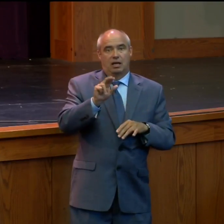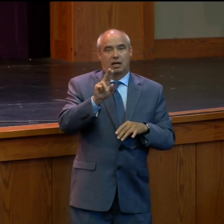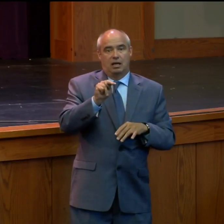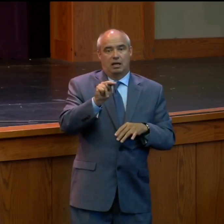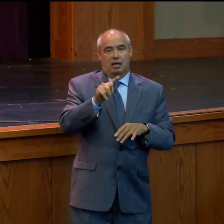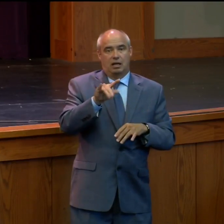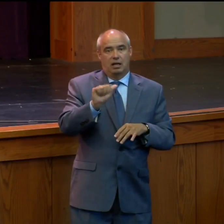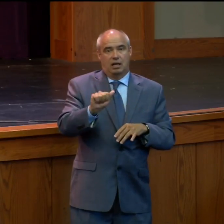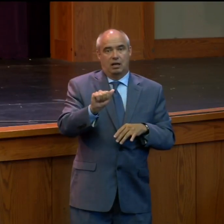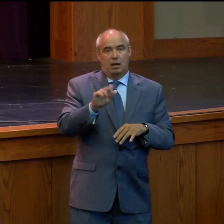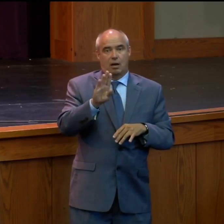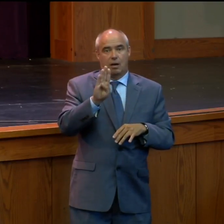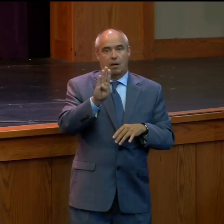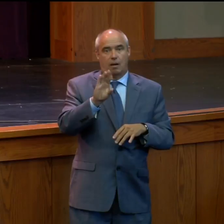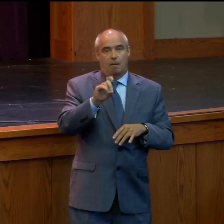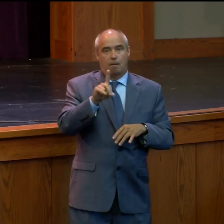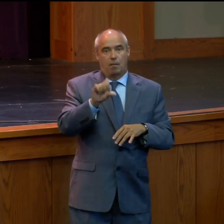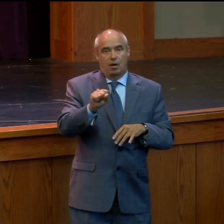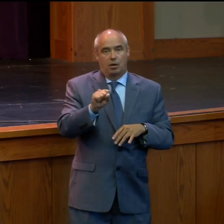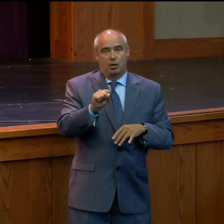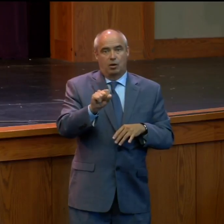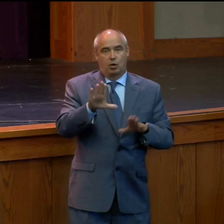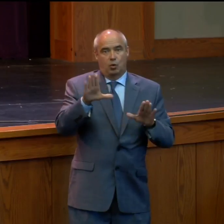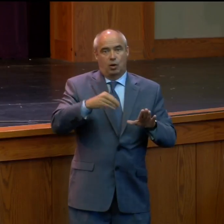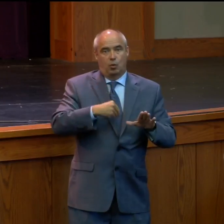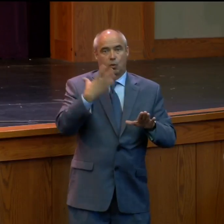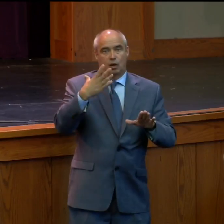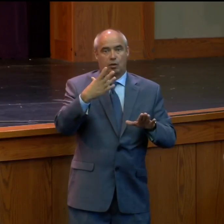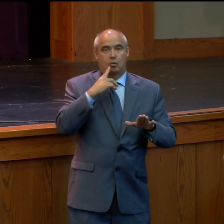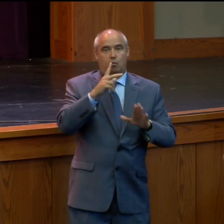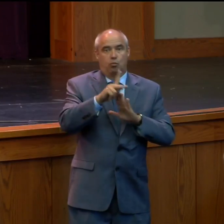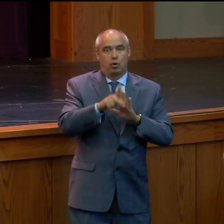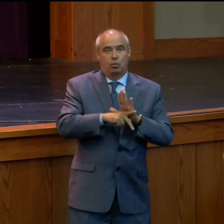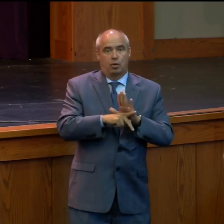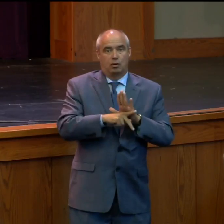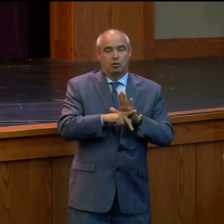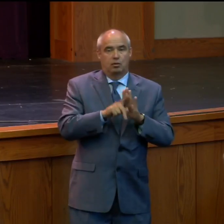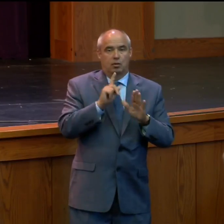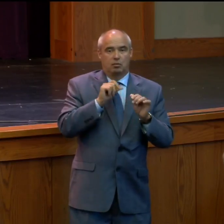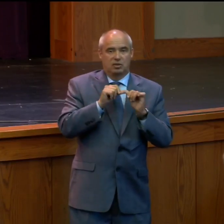WEIGHT PROVISIONS ANC'S GAVE TESTIMONY THAT THEY AREN'T GIVEN